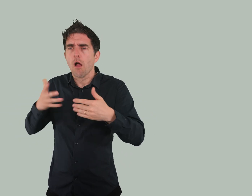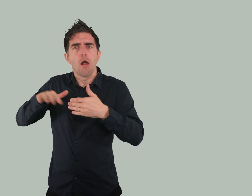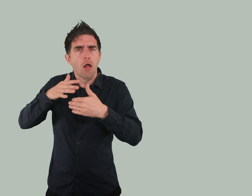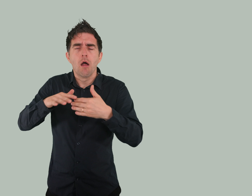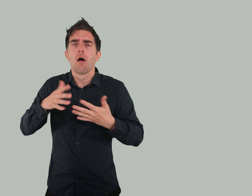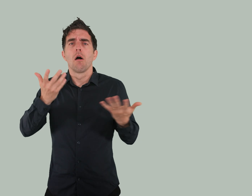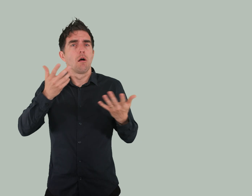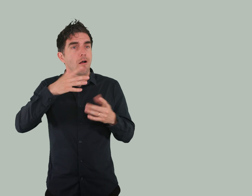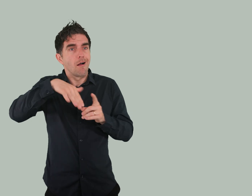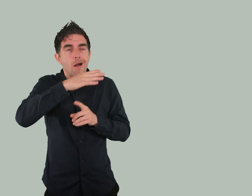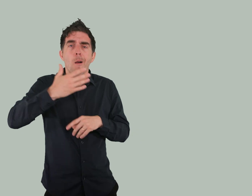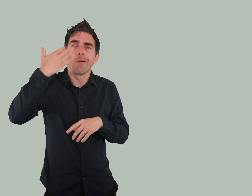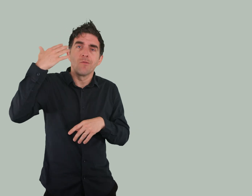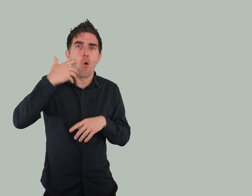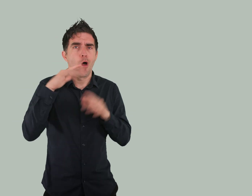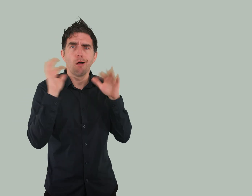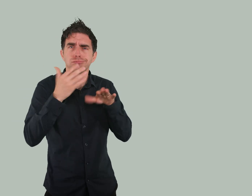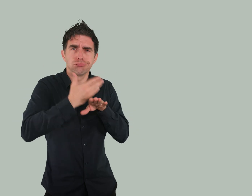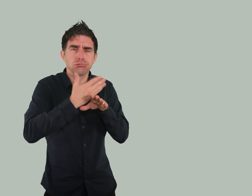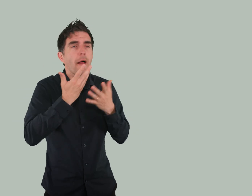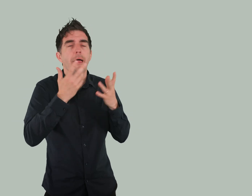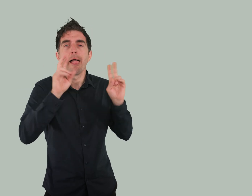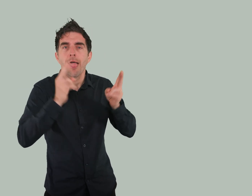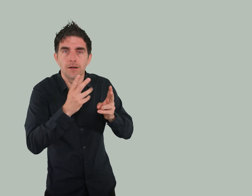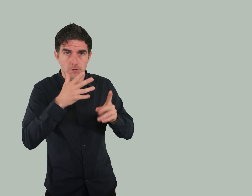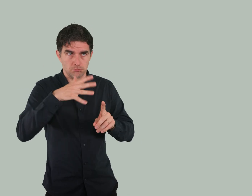and former industrial areas,